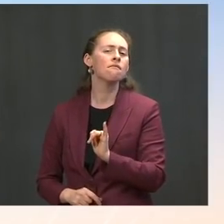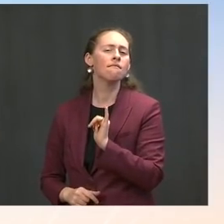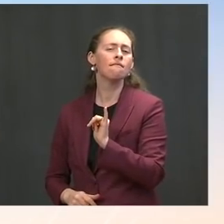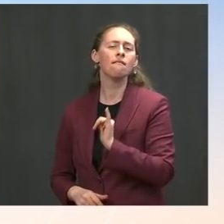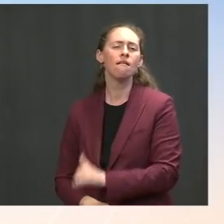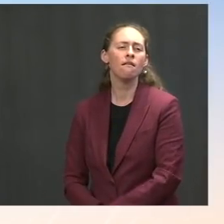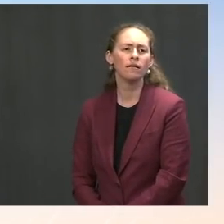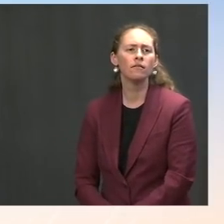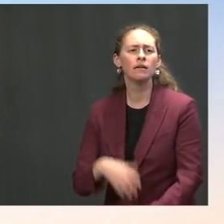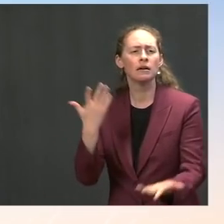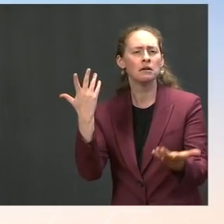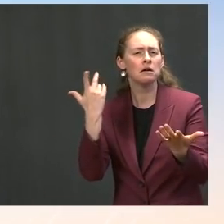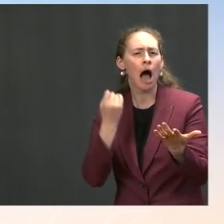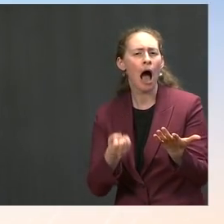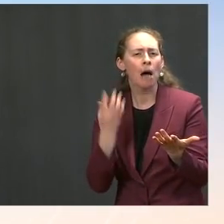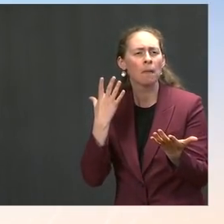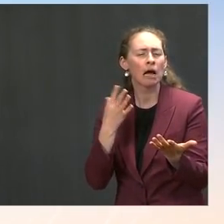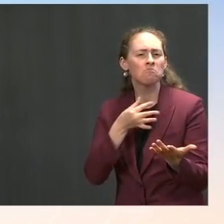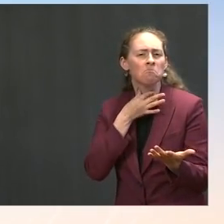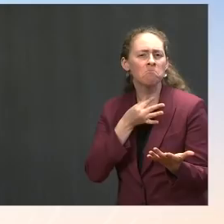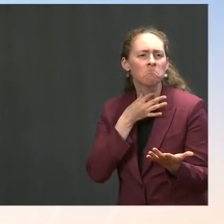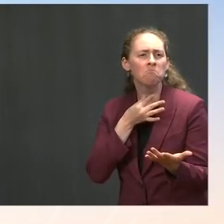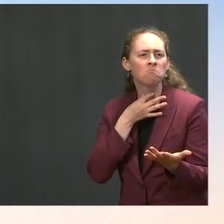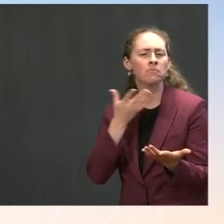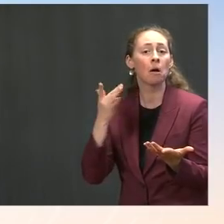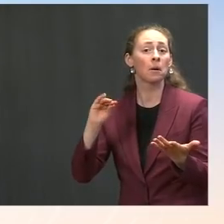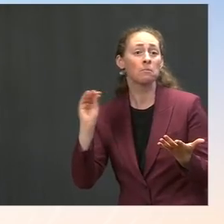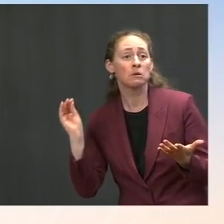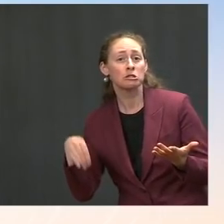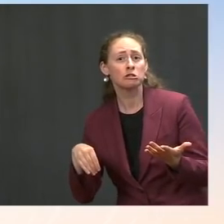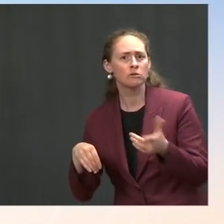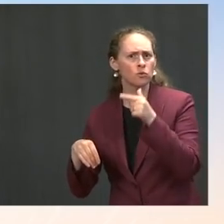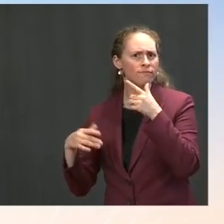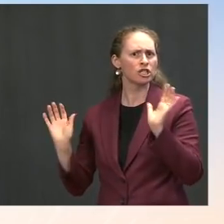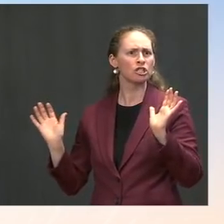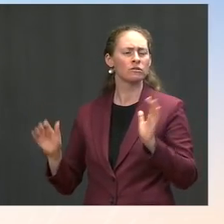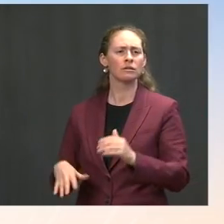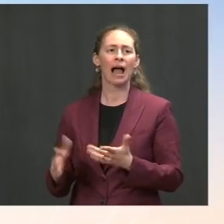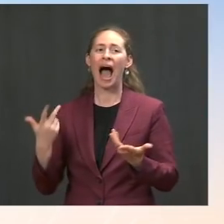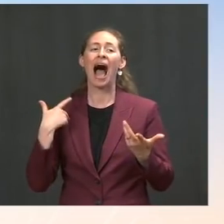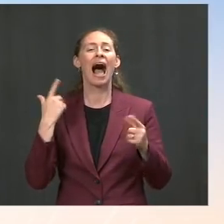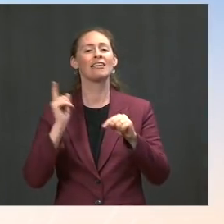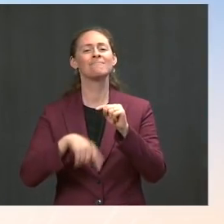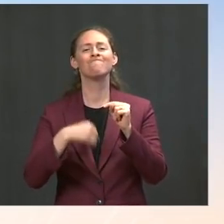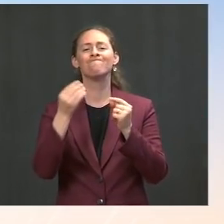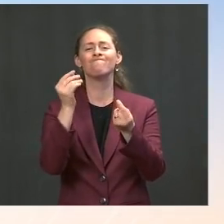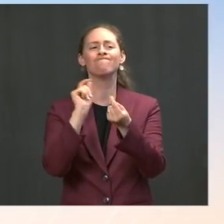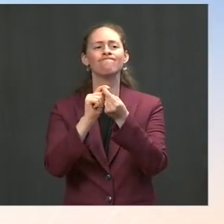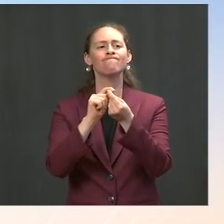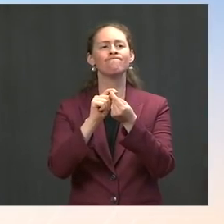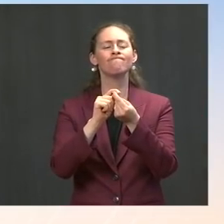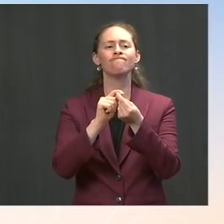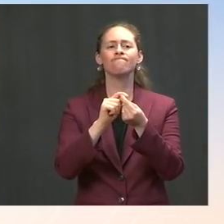to us on the percentage of employees who are vaccinated? Ms. Psaki: I'm not going to provide that. I will see if there is more information to provide. The Press: Can you offer any guidance